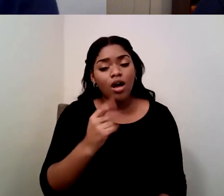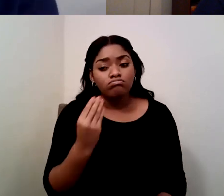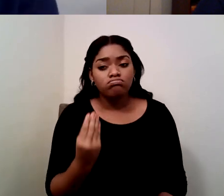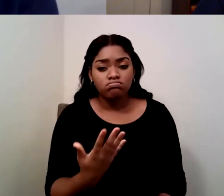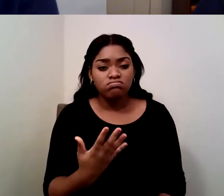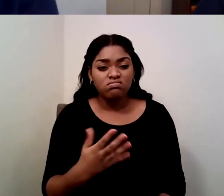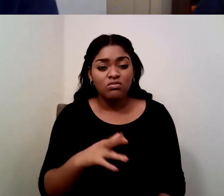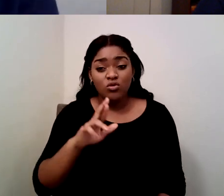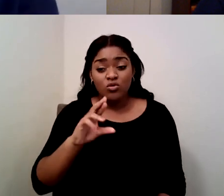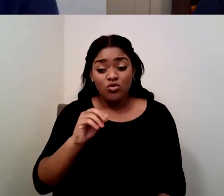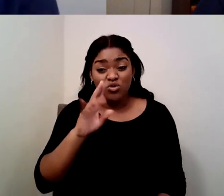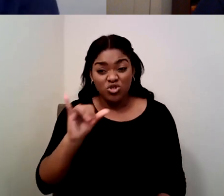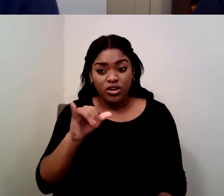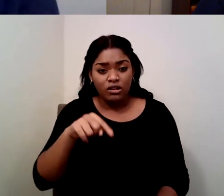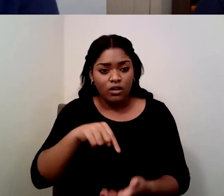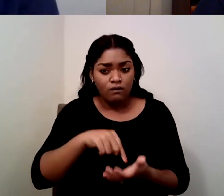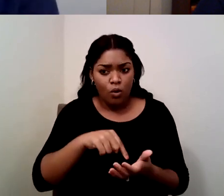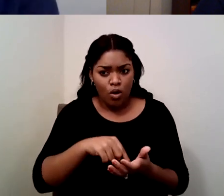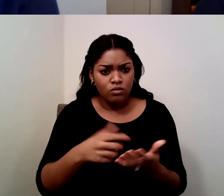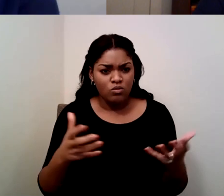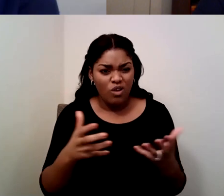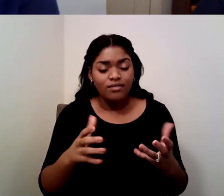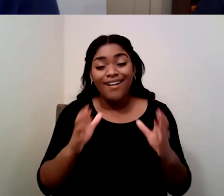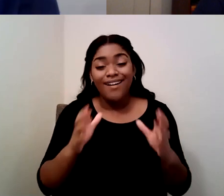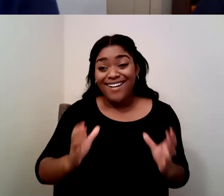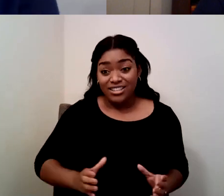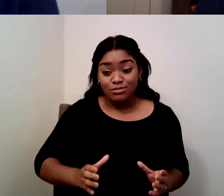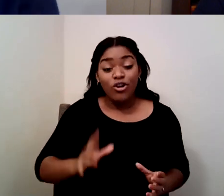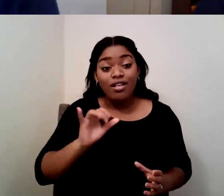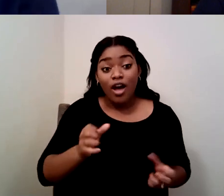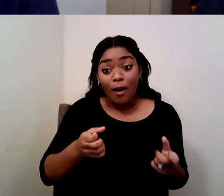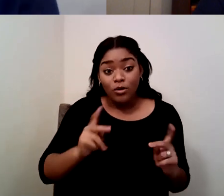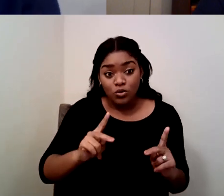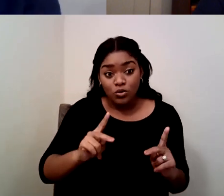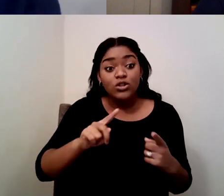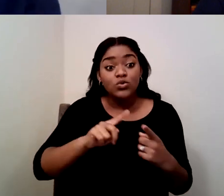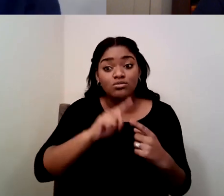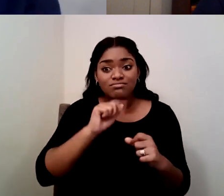roastery for the customer is the opportunity to see